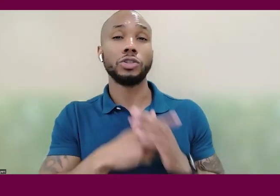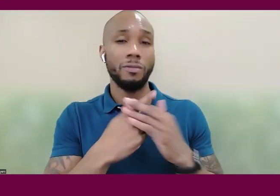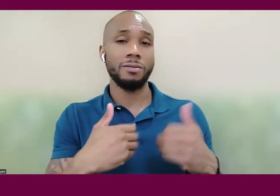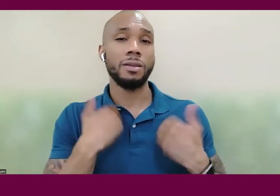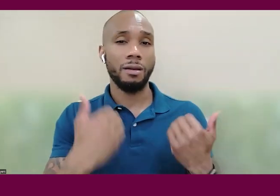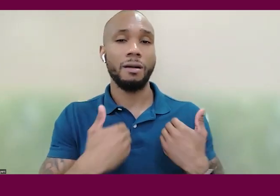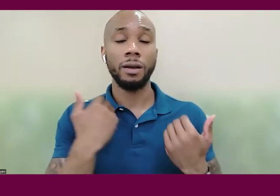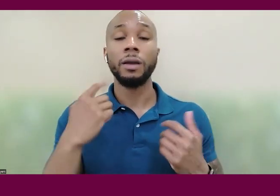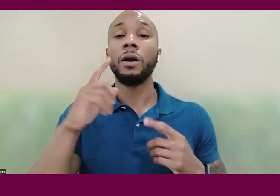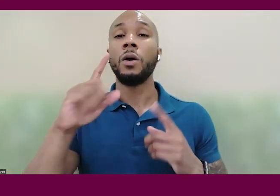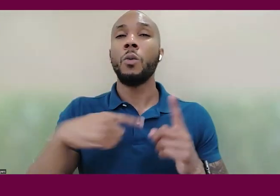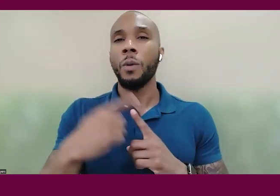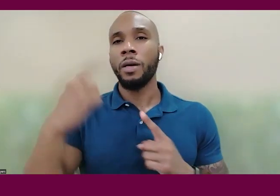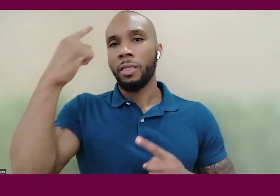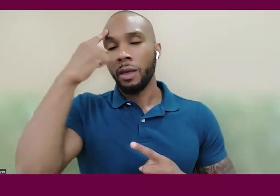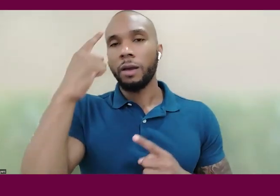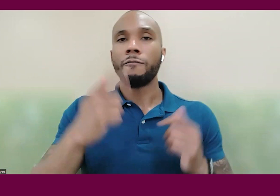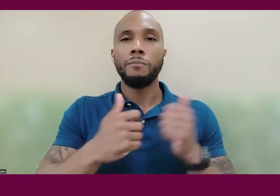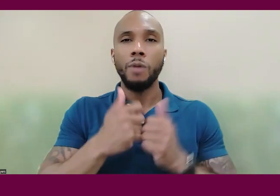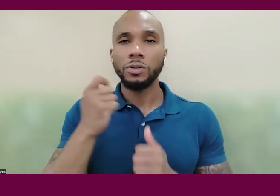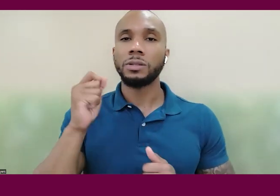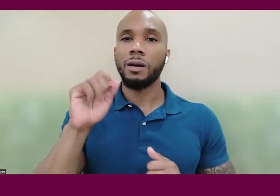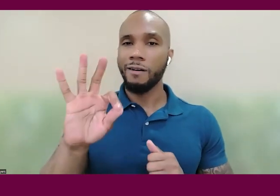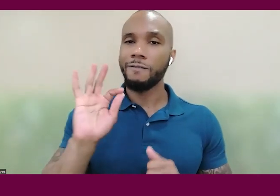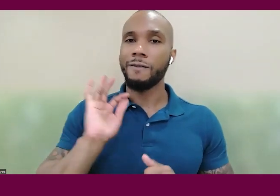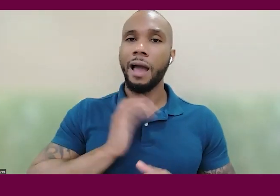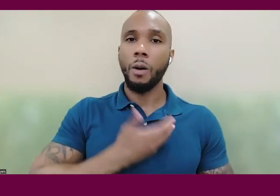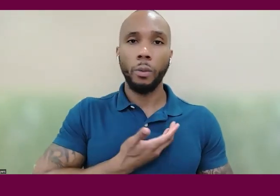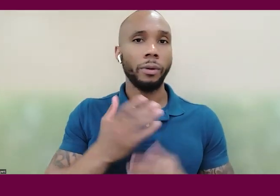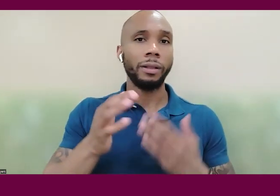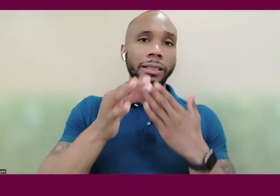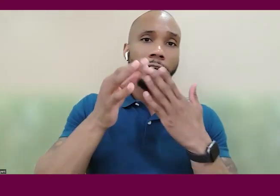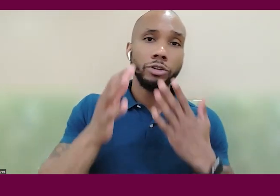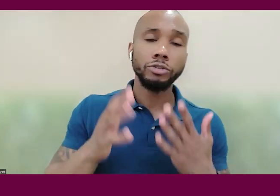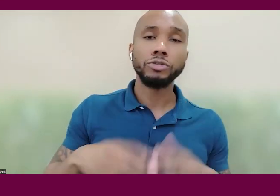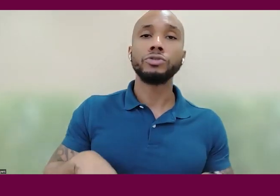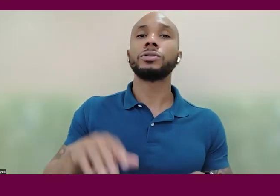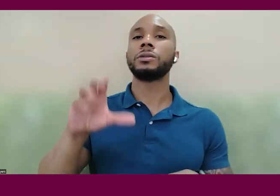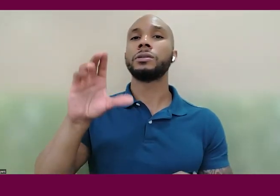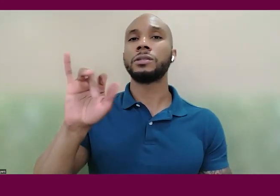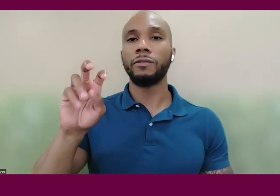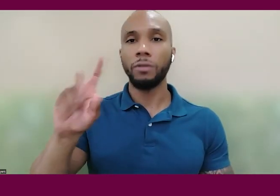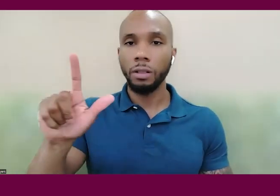I think when we think of most of our leaders in civil rights, I think of John Lewis for